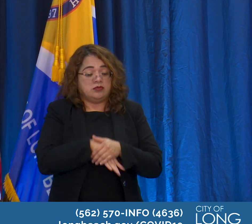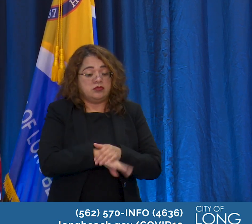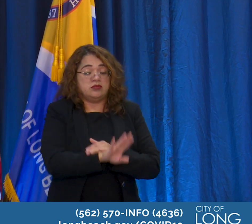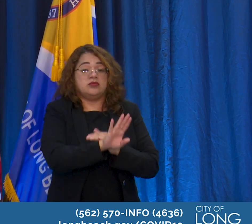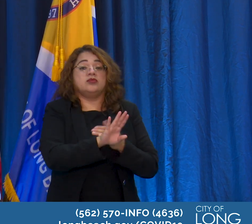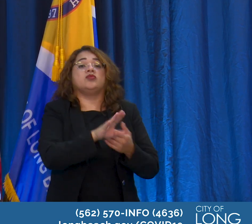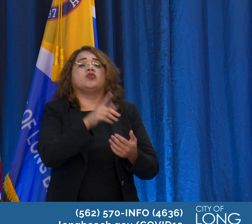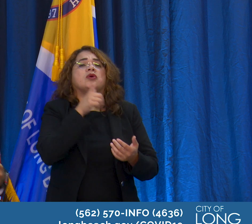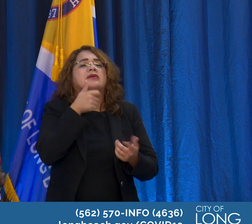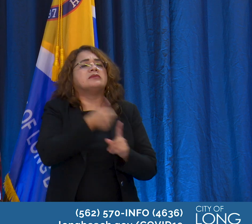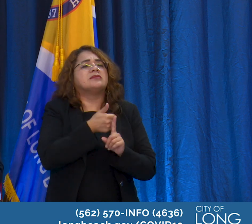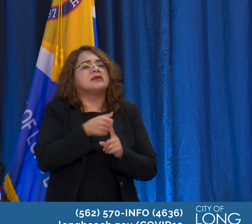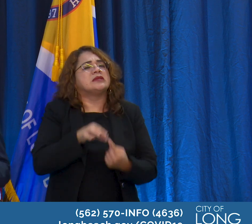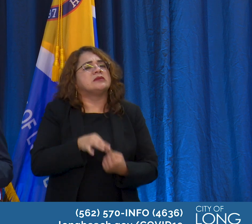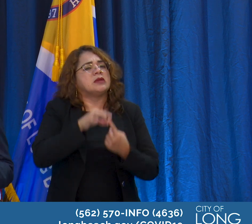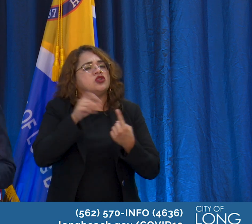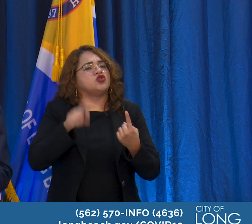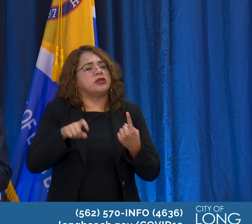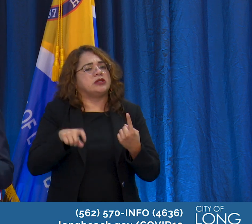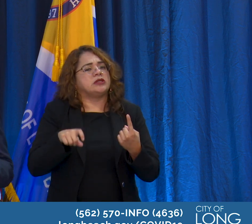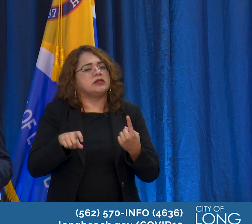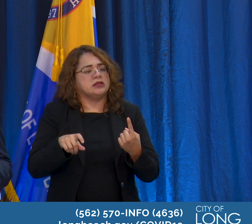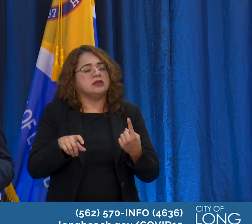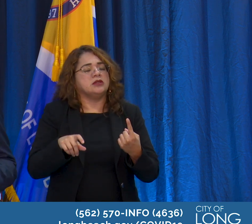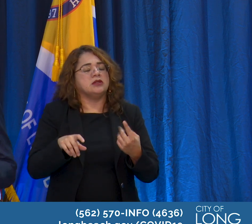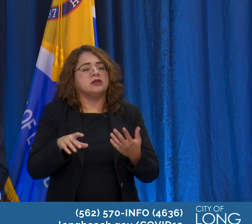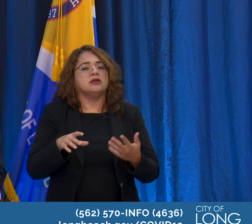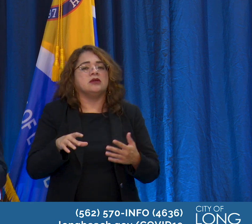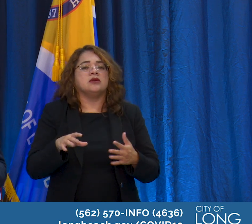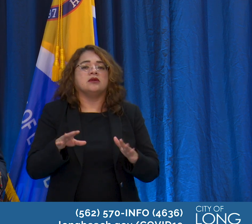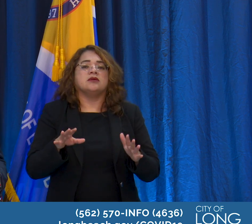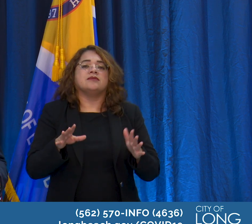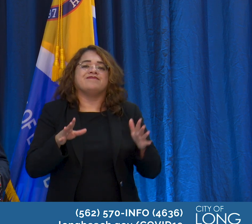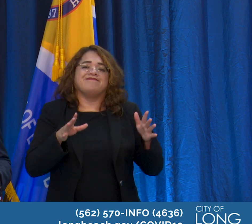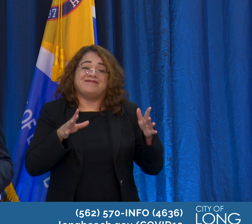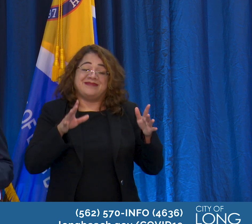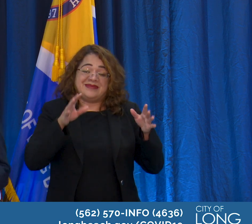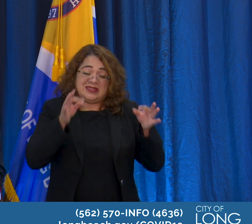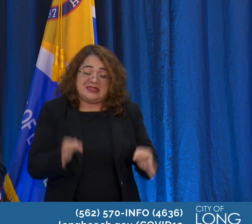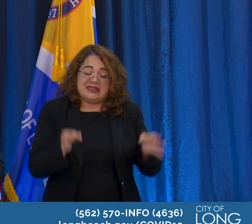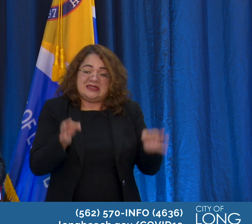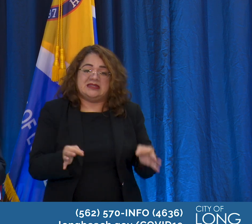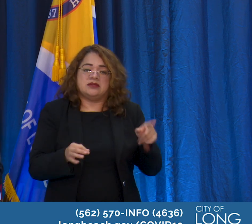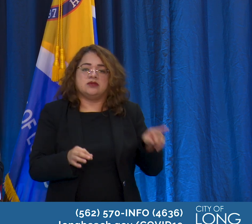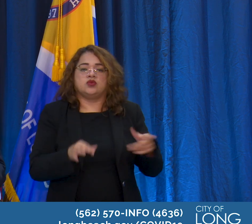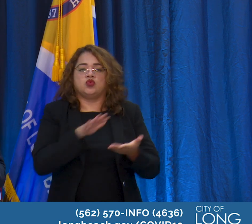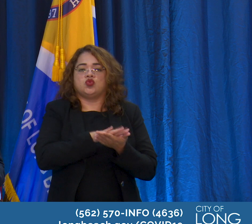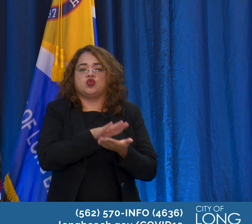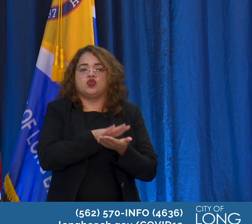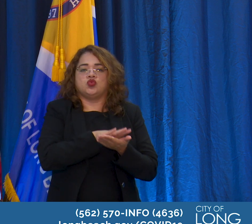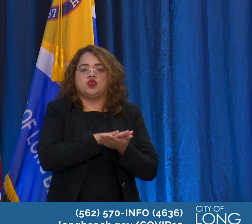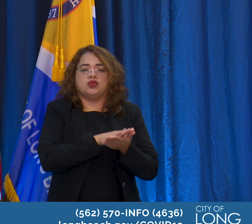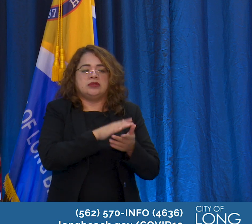needs or any other type of decision that's school related, is up to the schools. So they will make those decisions.